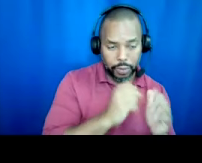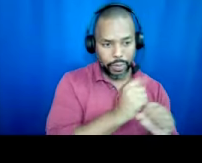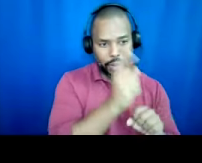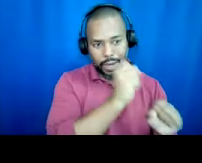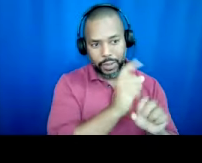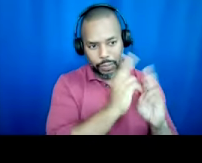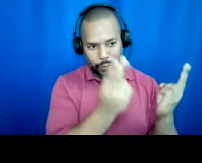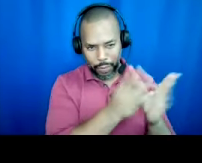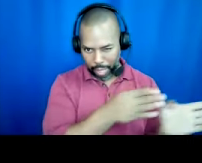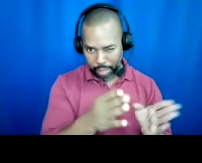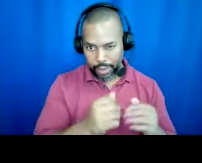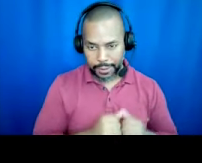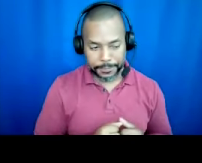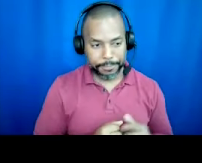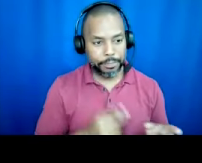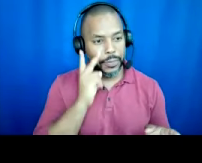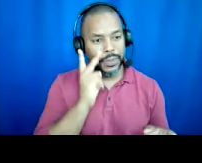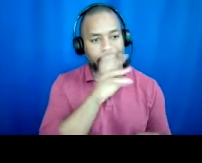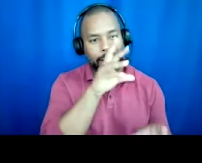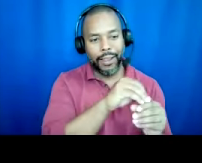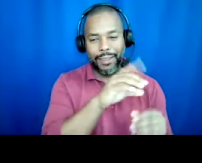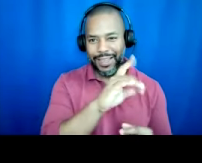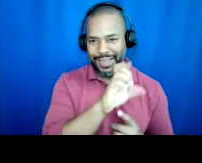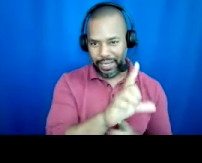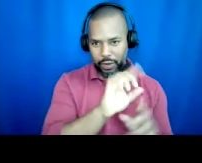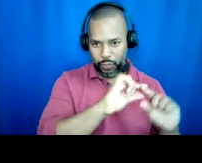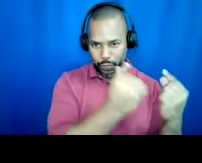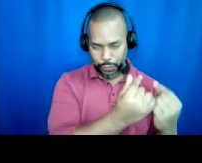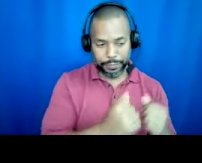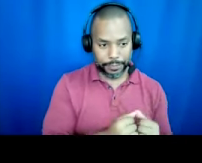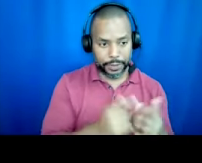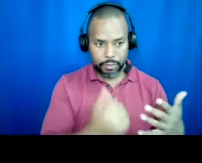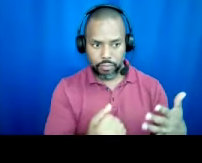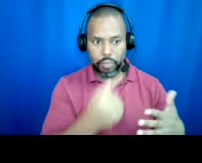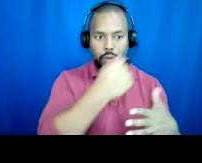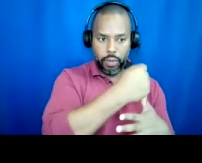There we see it in the Dean's group, prioritizing and the resource committee,